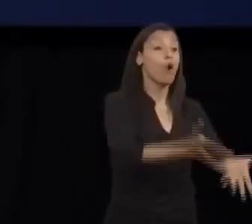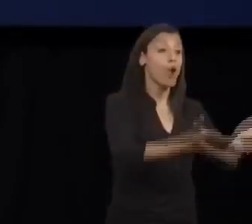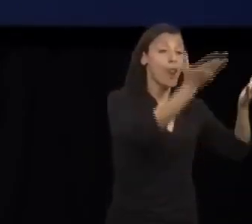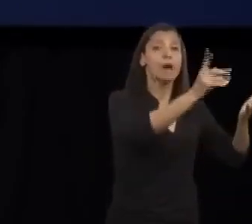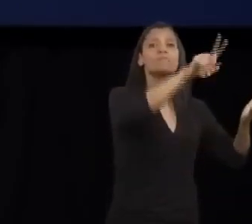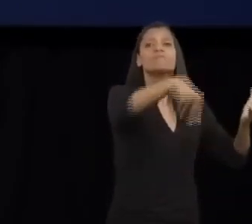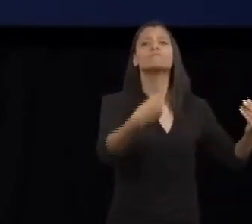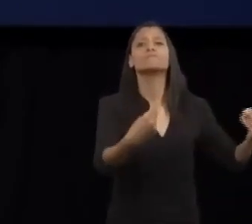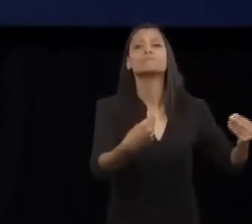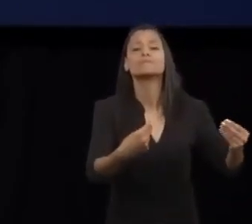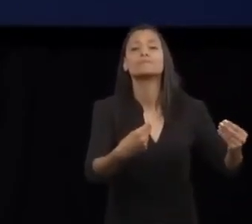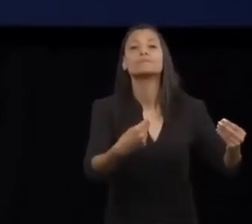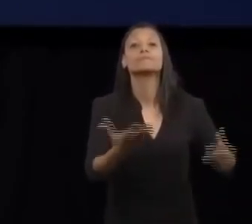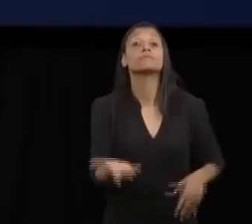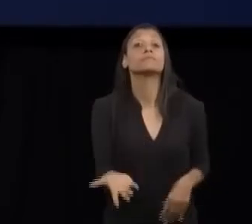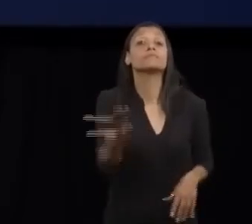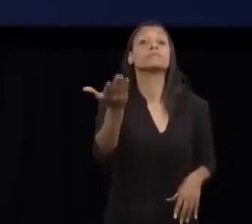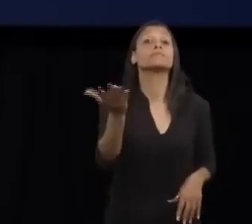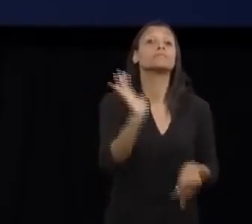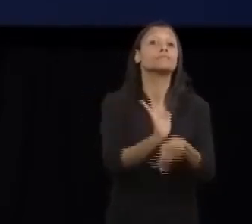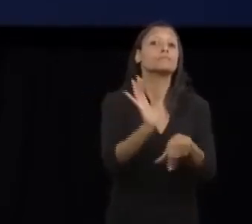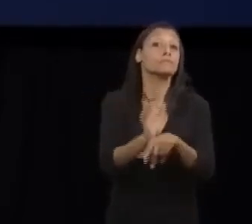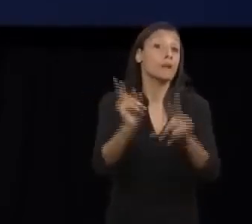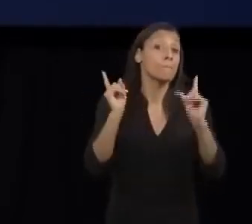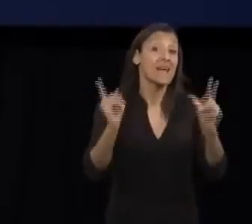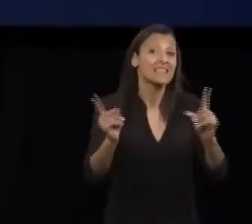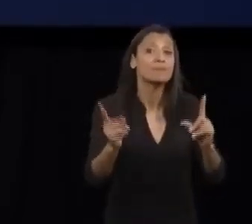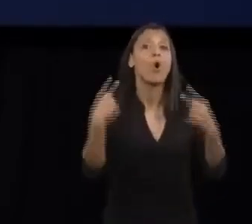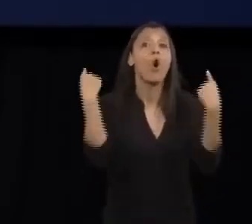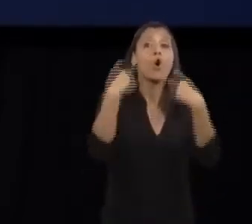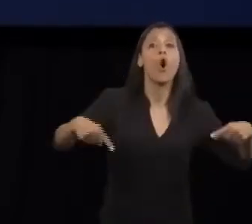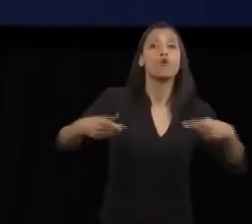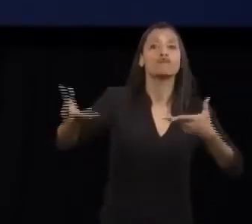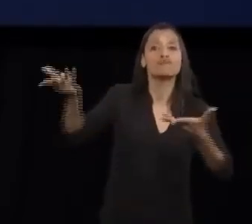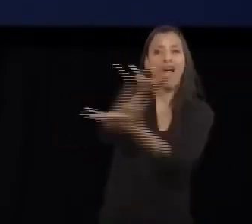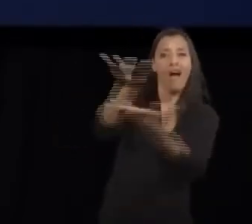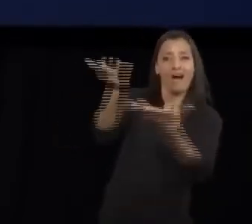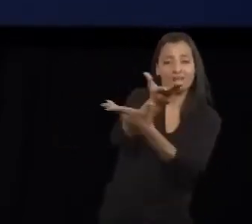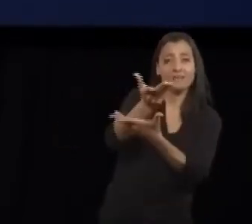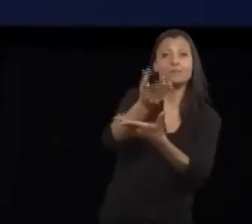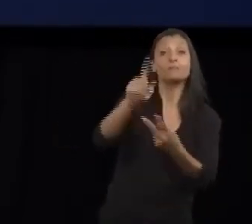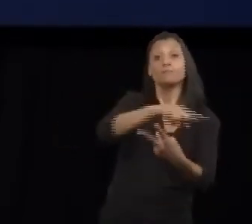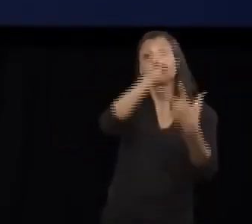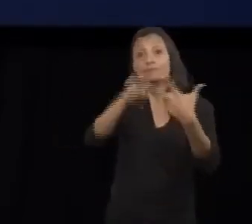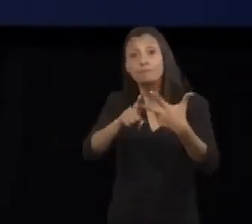the rise in the transferable. Then come the majorists,